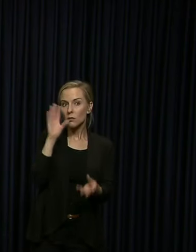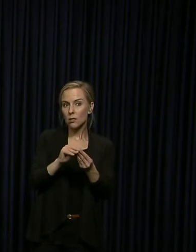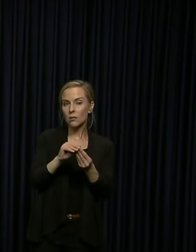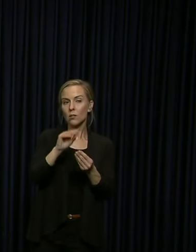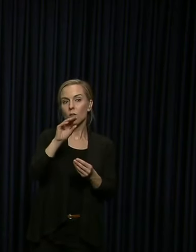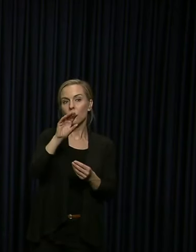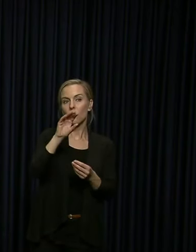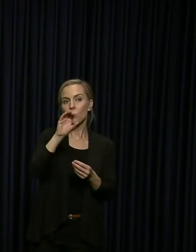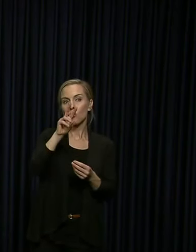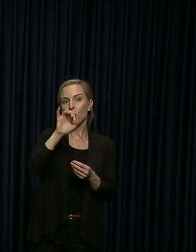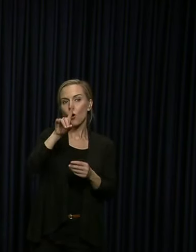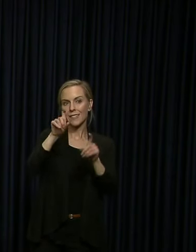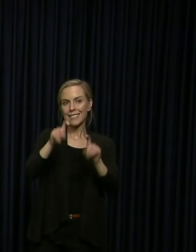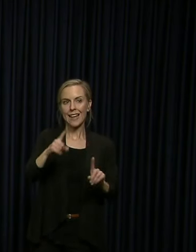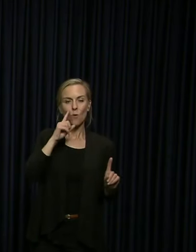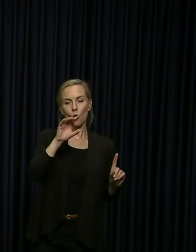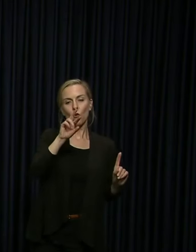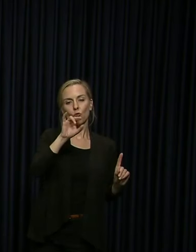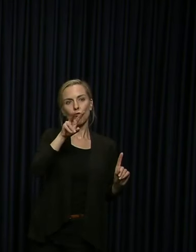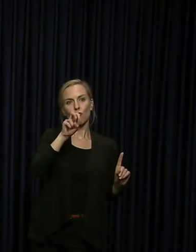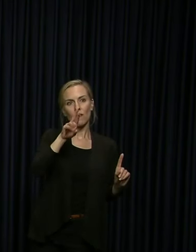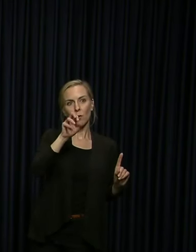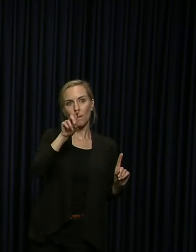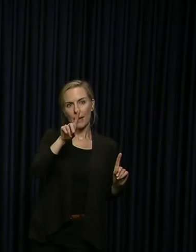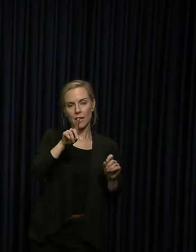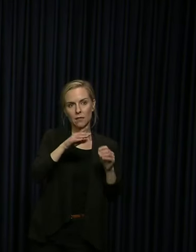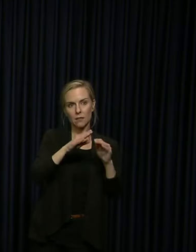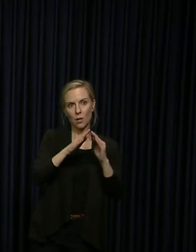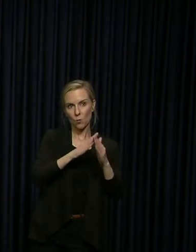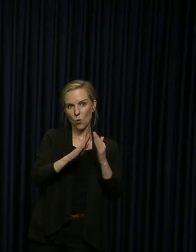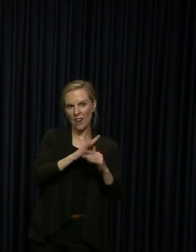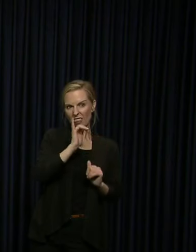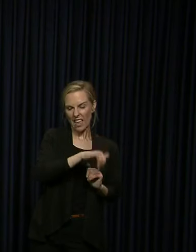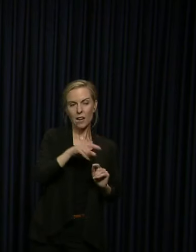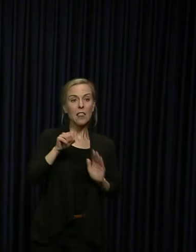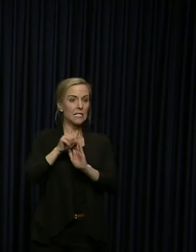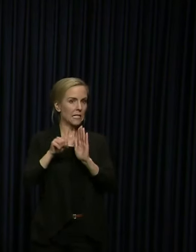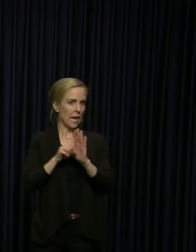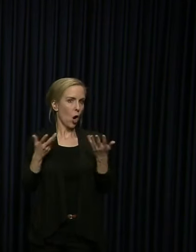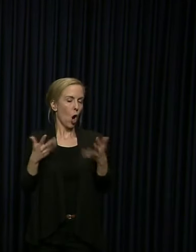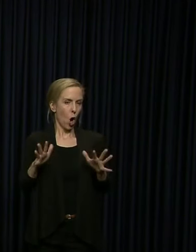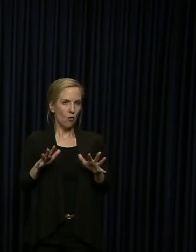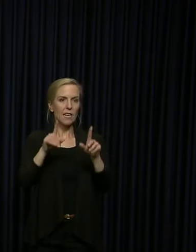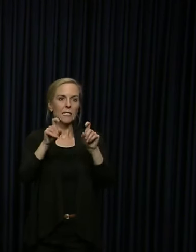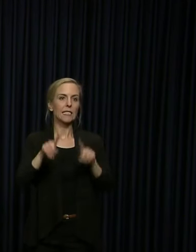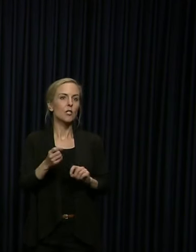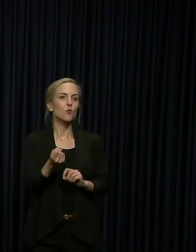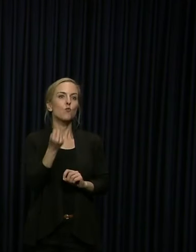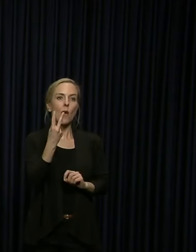MORE TESTING THAN YOU OTHER NURSING HOMES HAVE HADDER WHEN WE HAVE HAD POSITIVE, THAT UNFORTUNATELY WE HAVE MULTIPLE